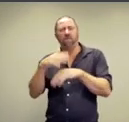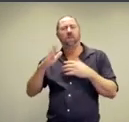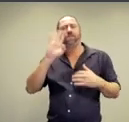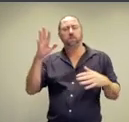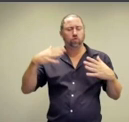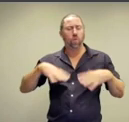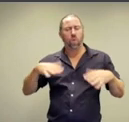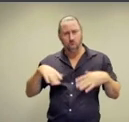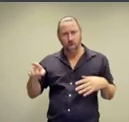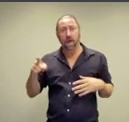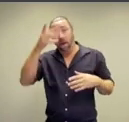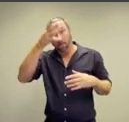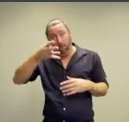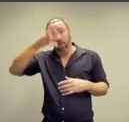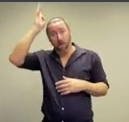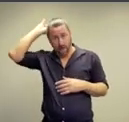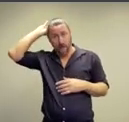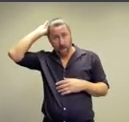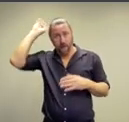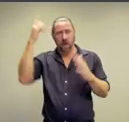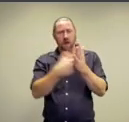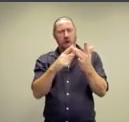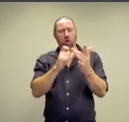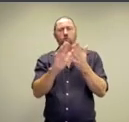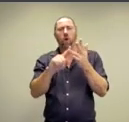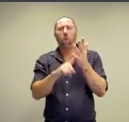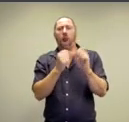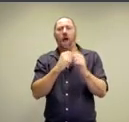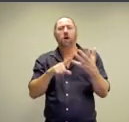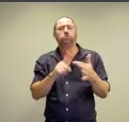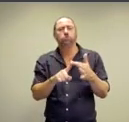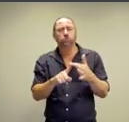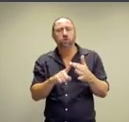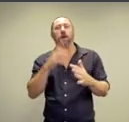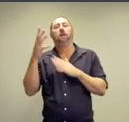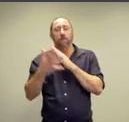you know, 'punks are known for a practice called bricolage, the idea of